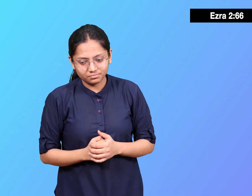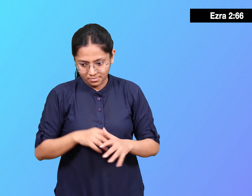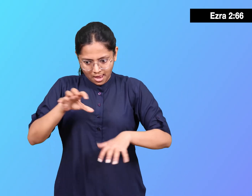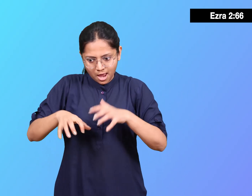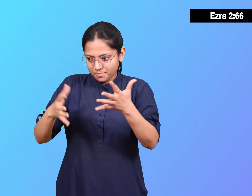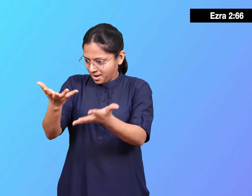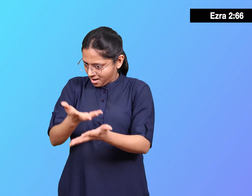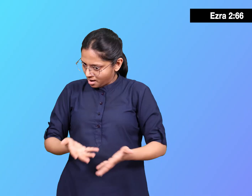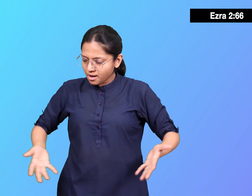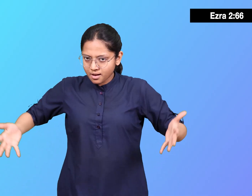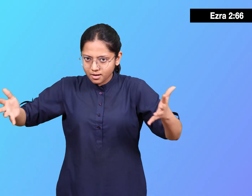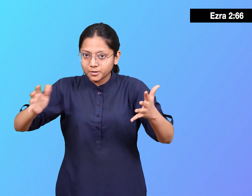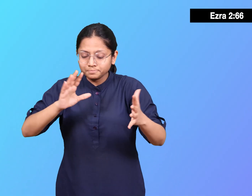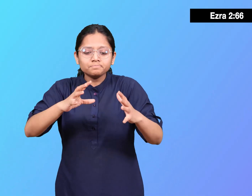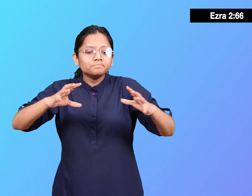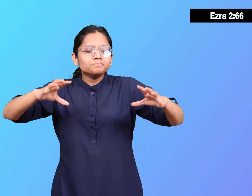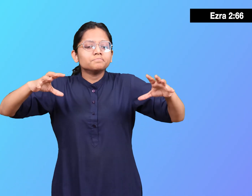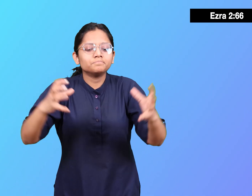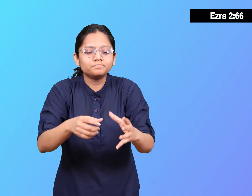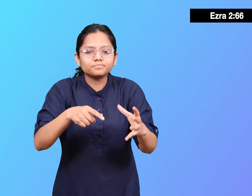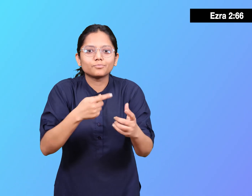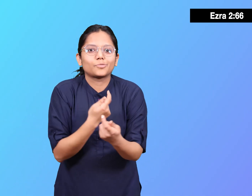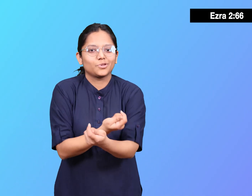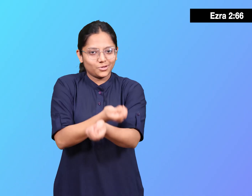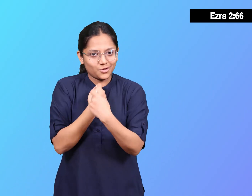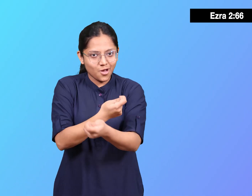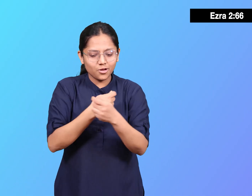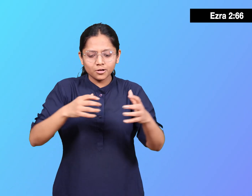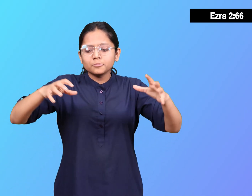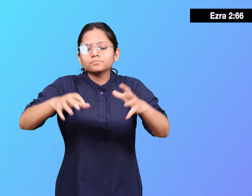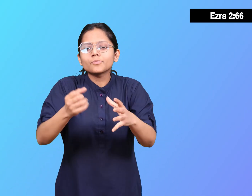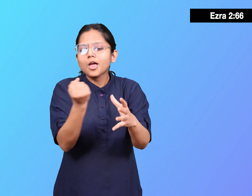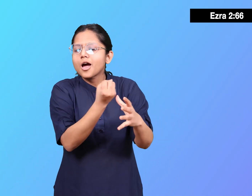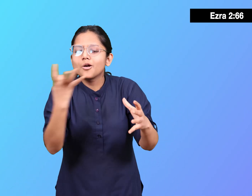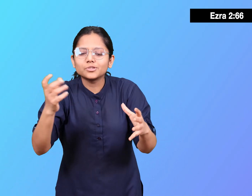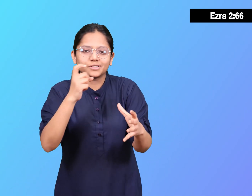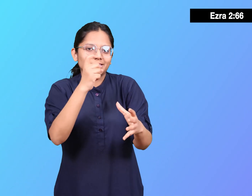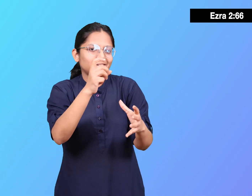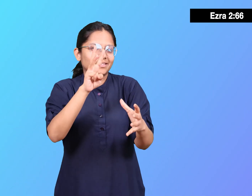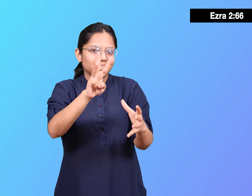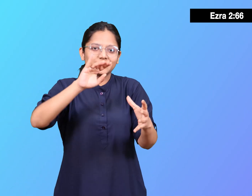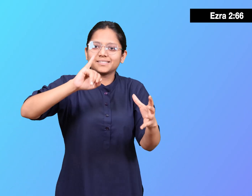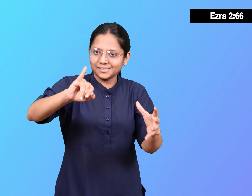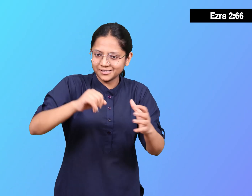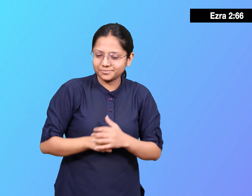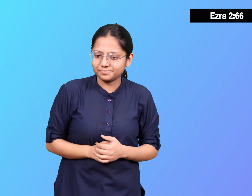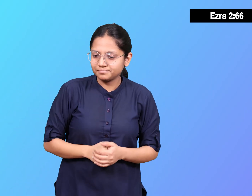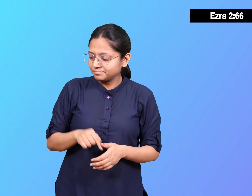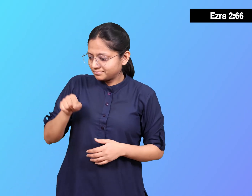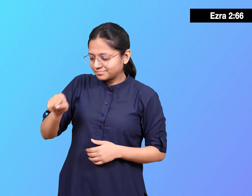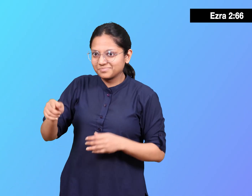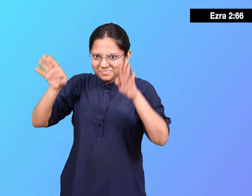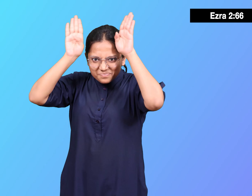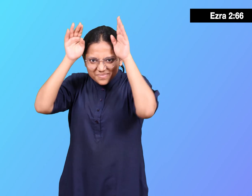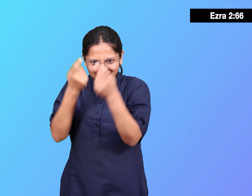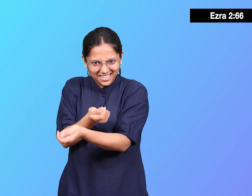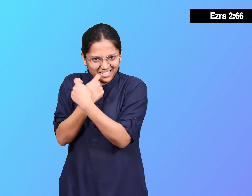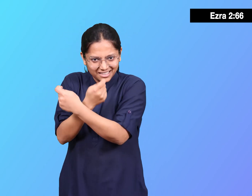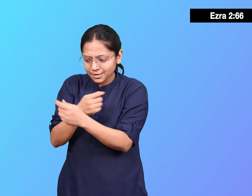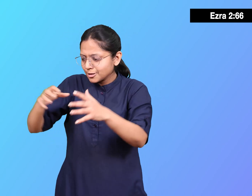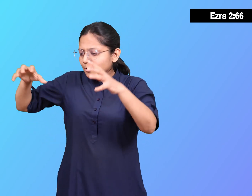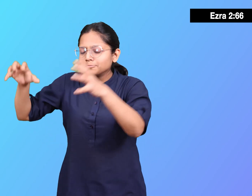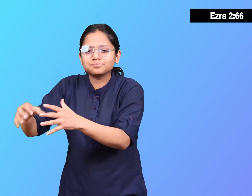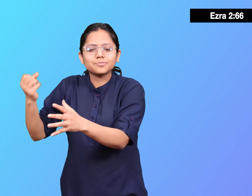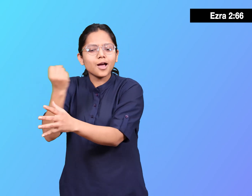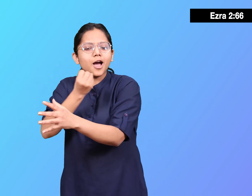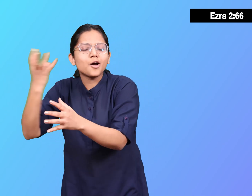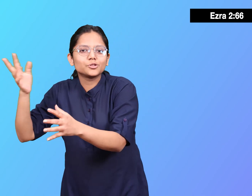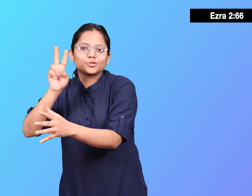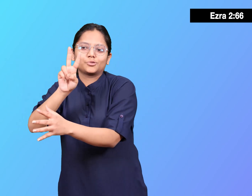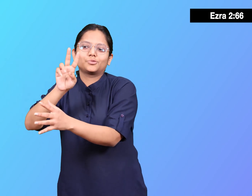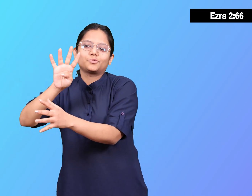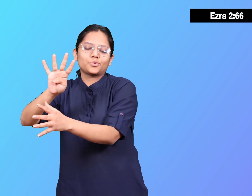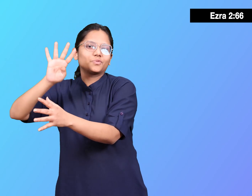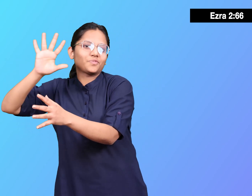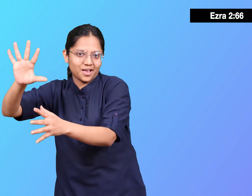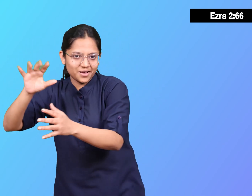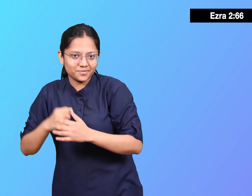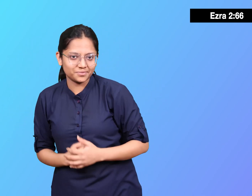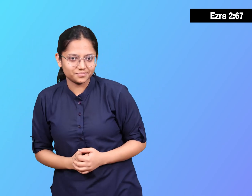They had 736 horses, 245 mules,